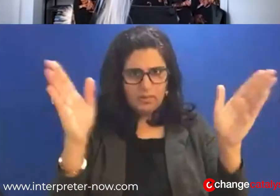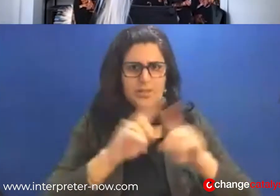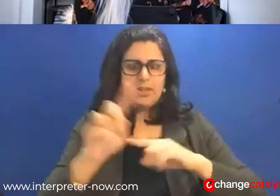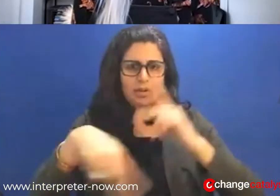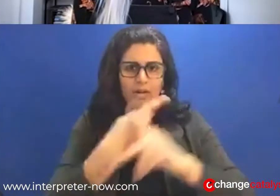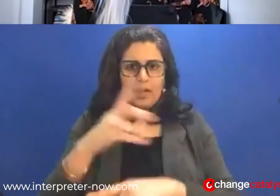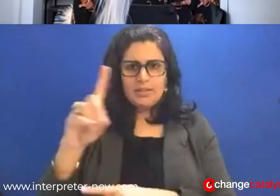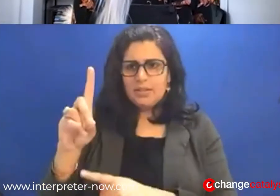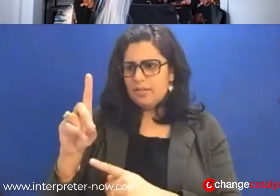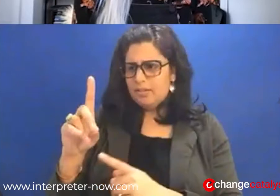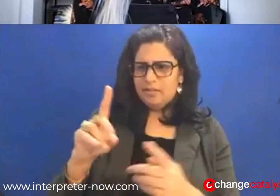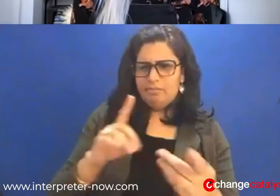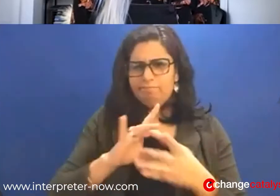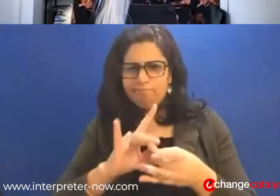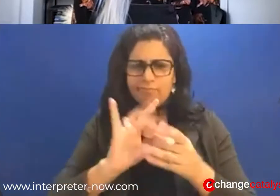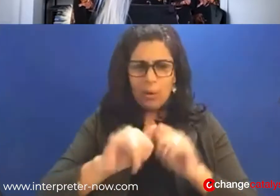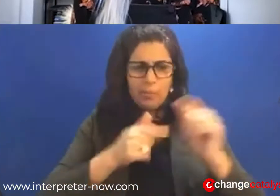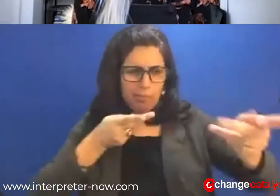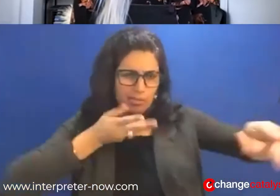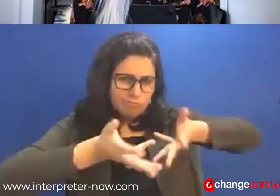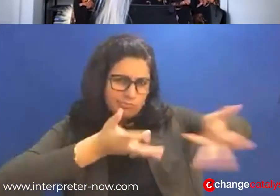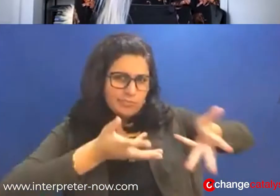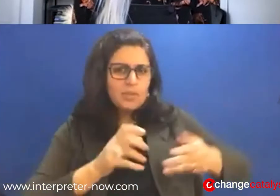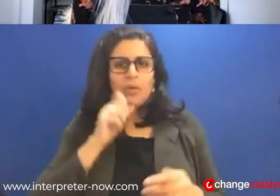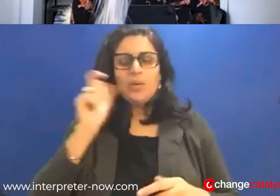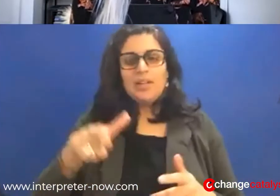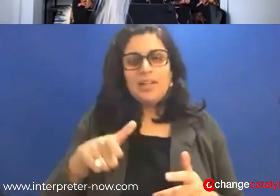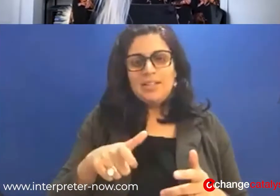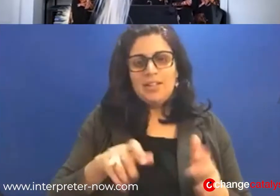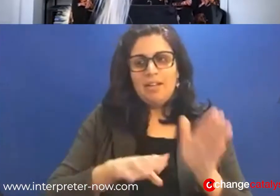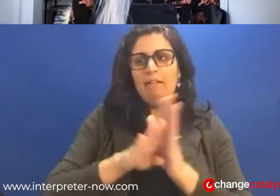We don't have to create the FOMO, or the doom scrolling, or the popularity contests that